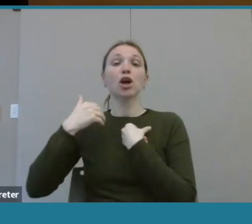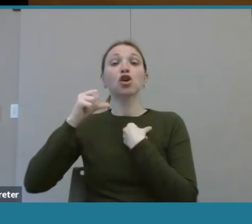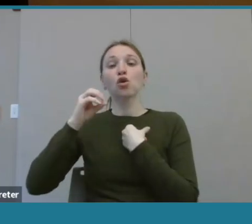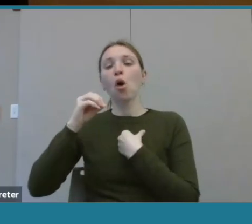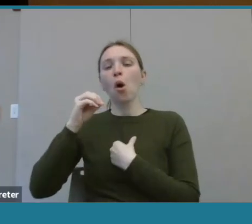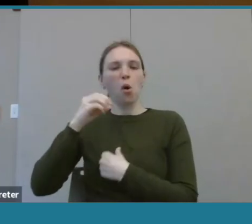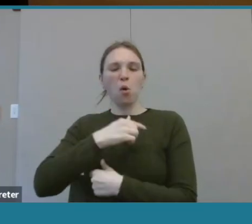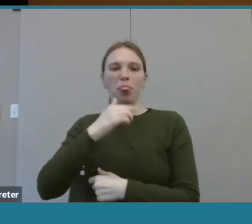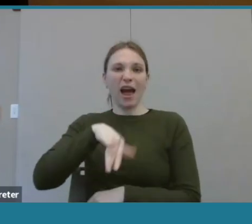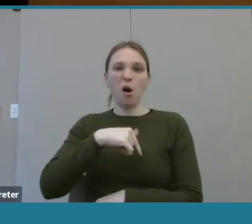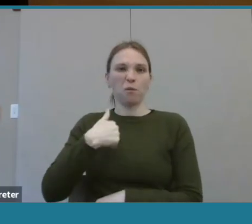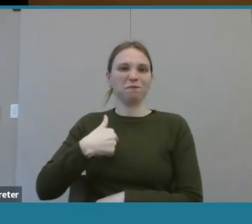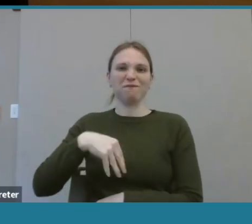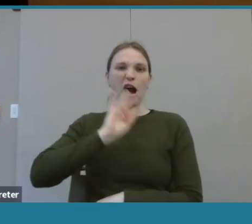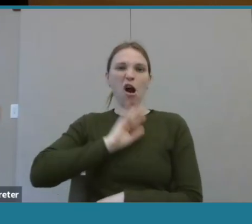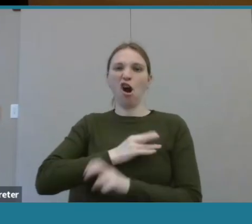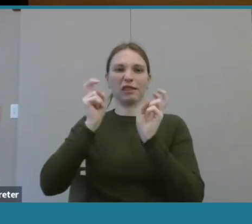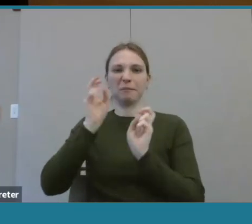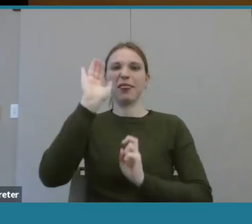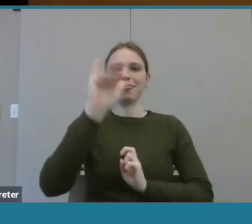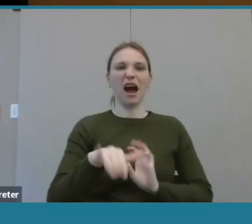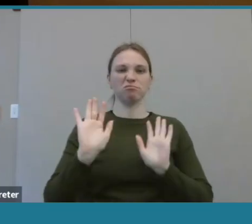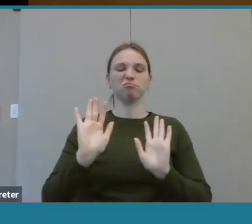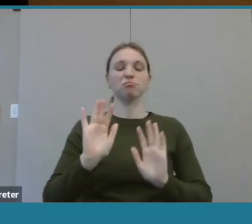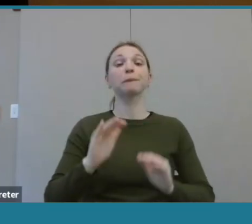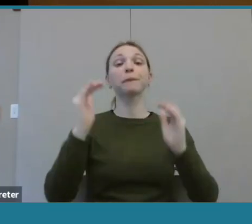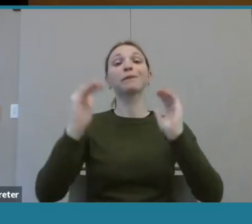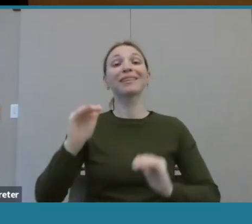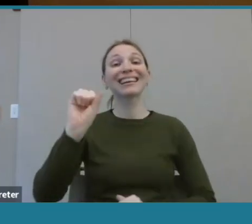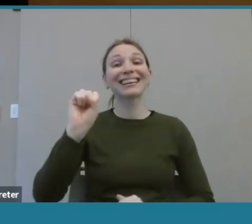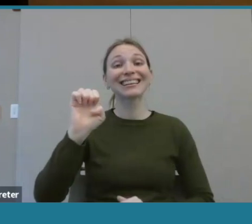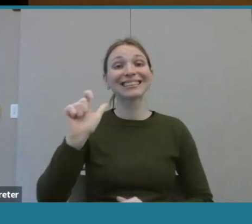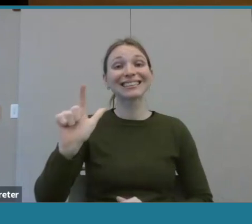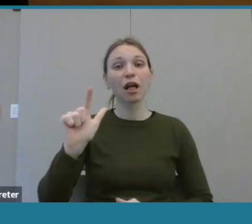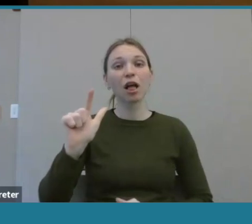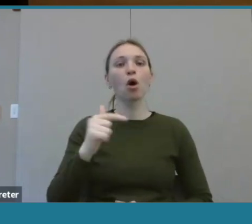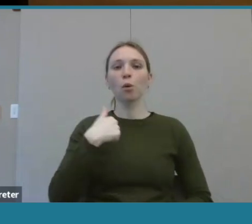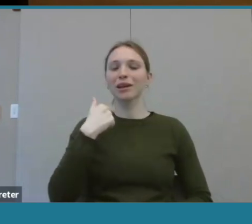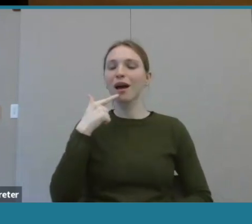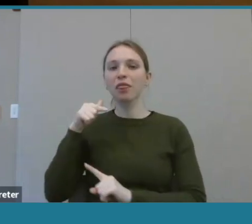Then our seals, we talked about seals being extraordinary animals receive extraordinary care.